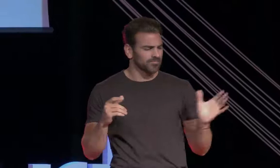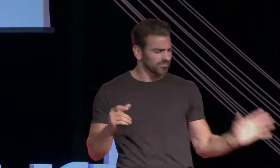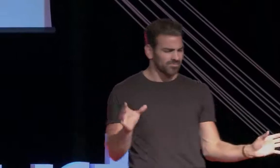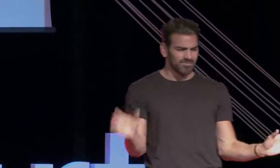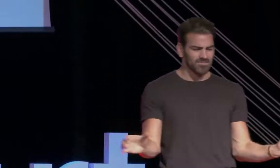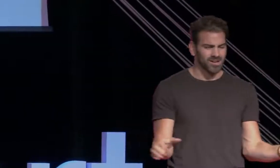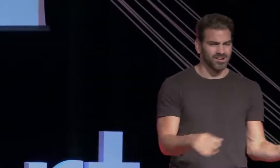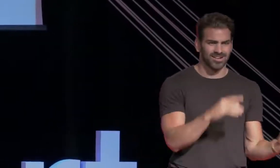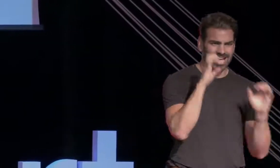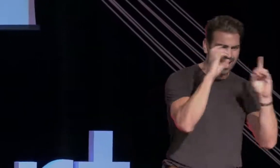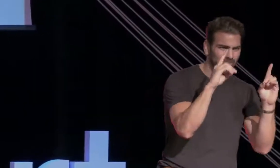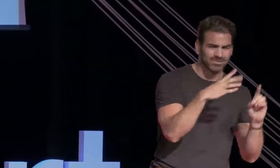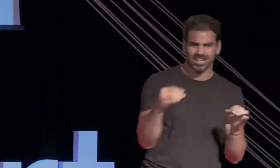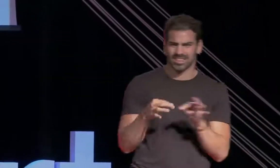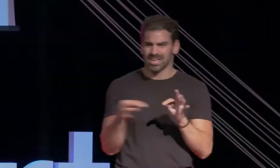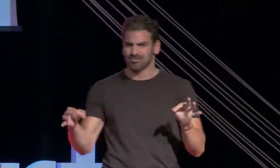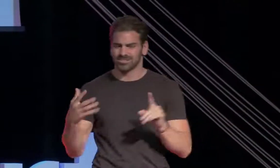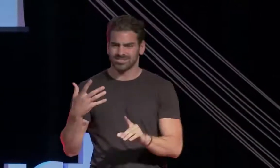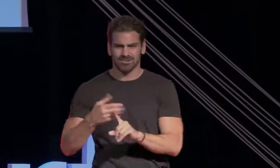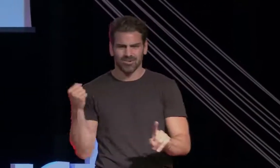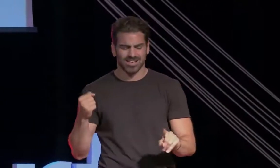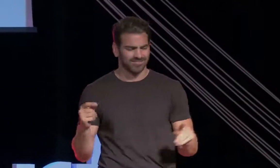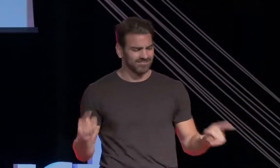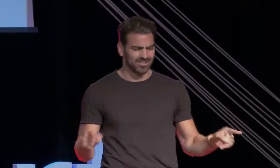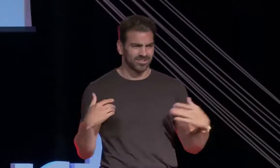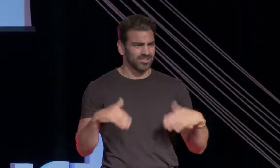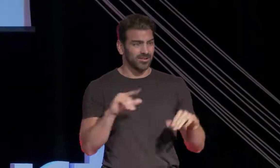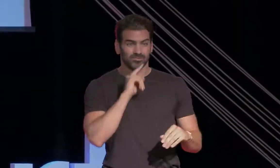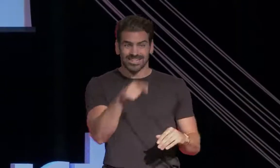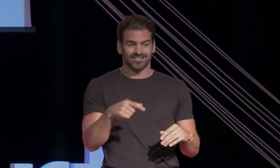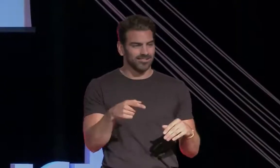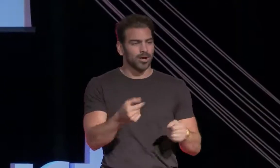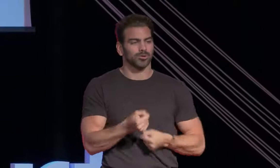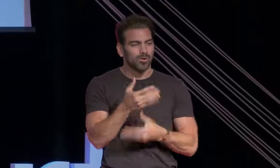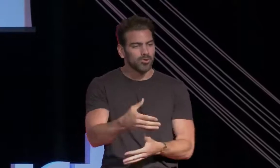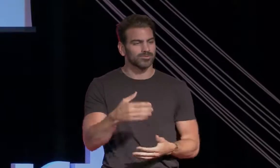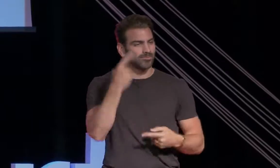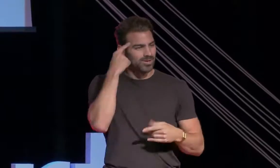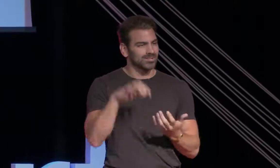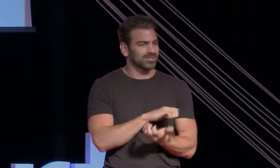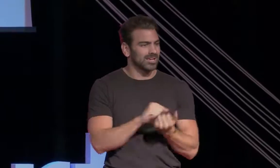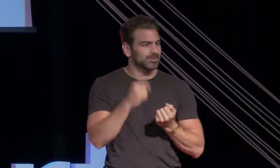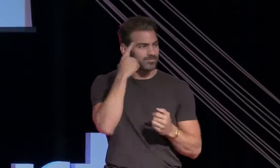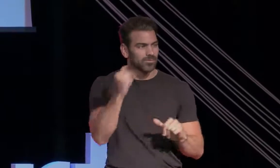an education without a language those children without language and access to education exhibit